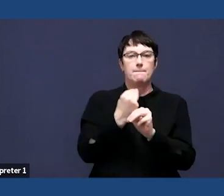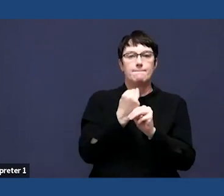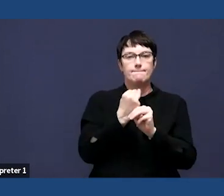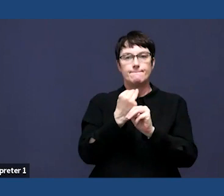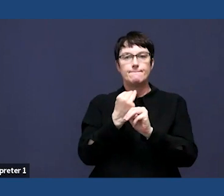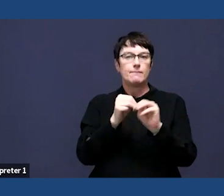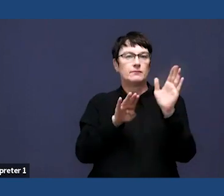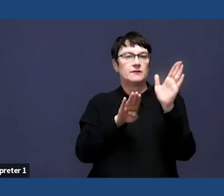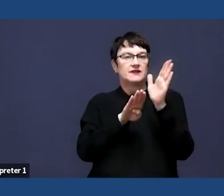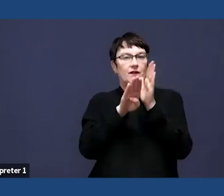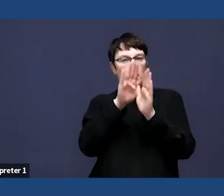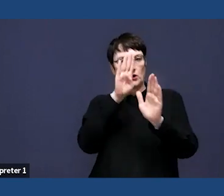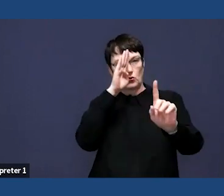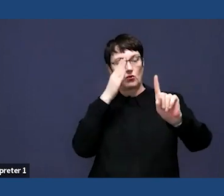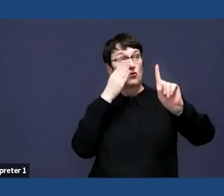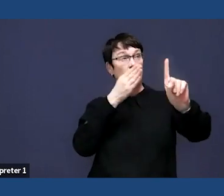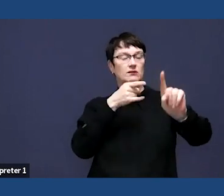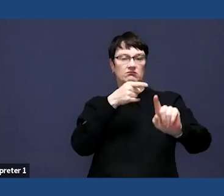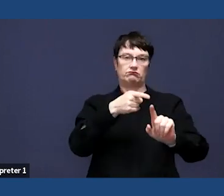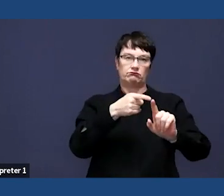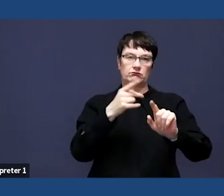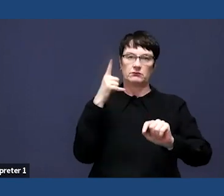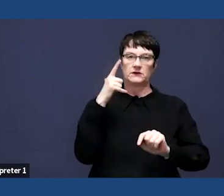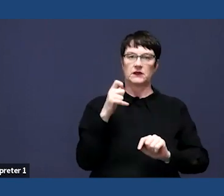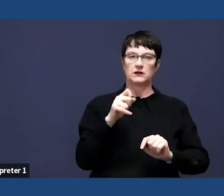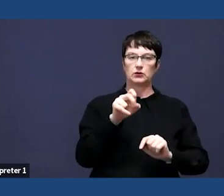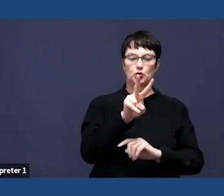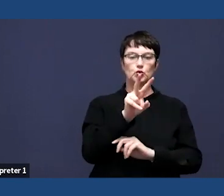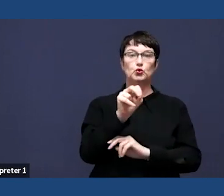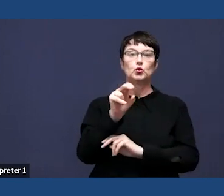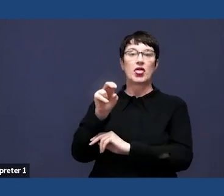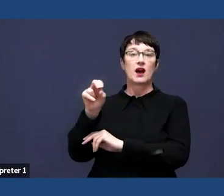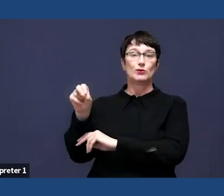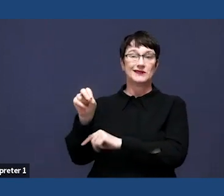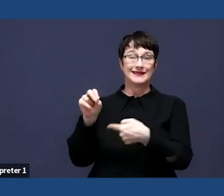UN from 2000, did not include older persons.